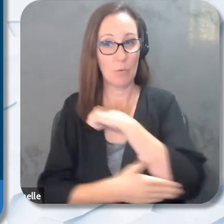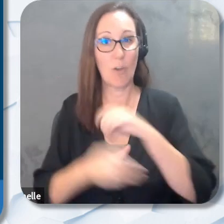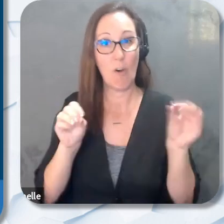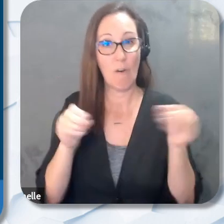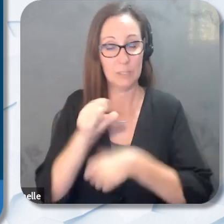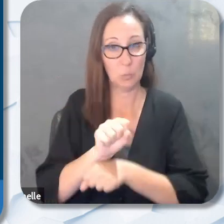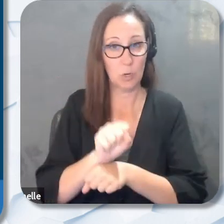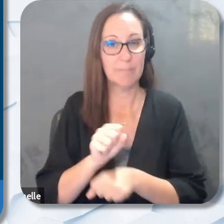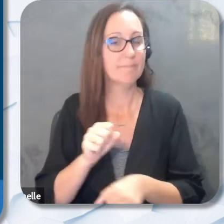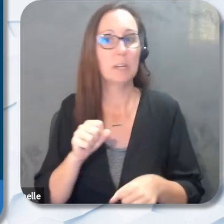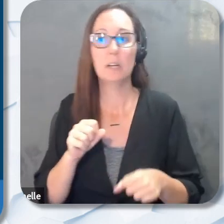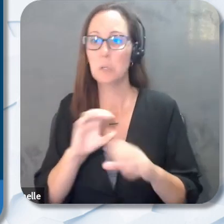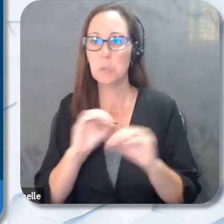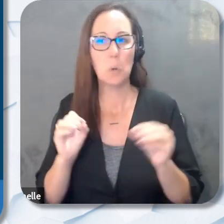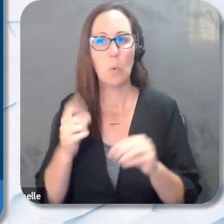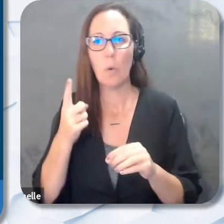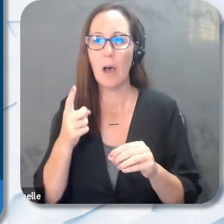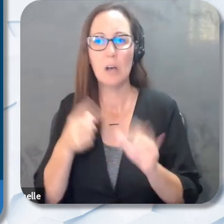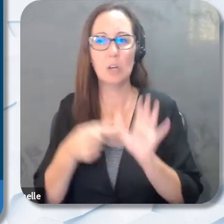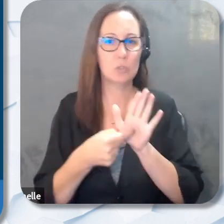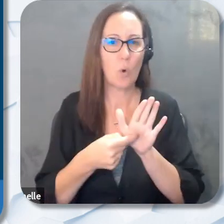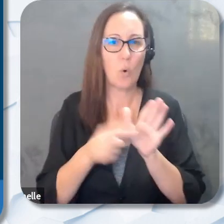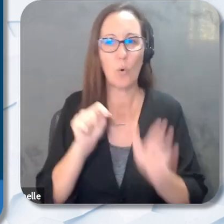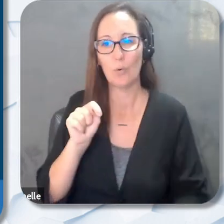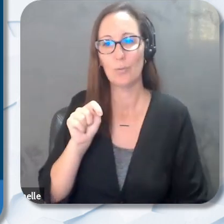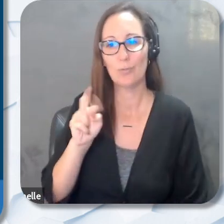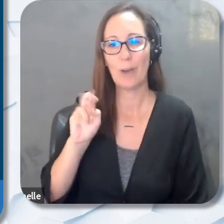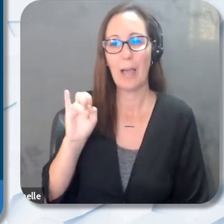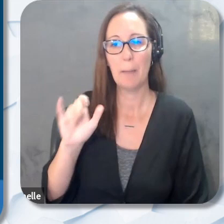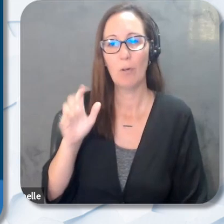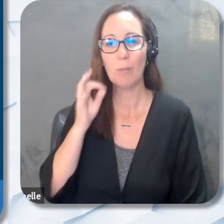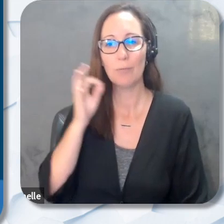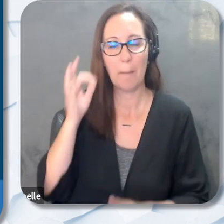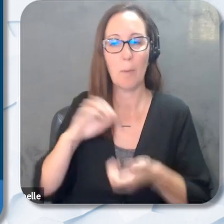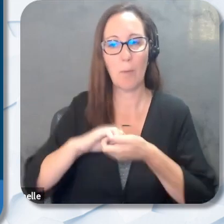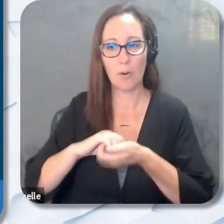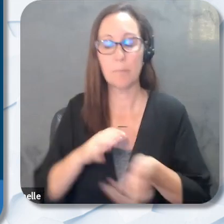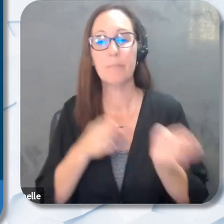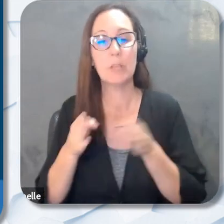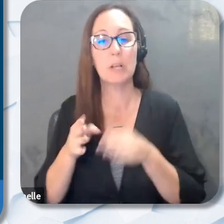We don't have anyone who indicated, they were a tribal partner today 7% are state agencies.